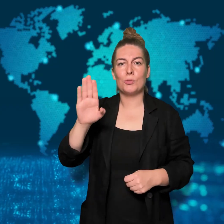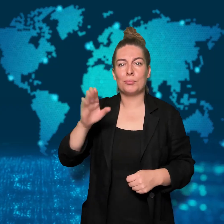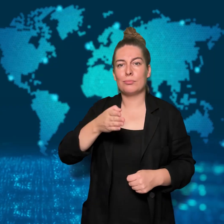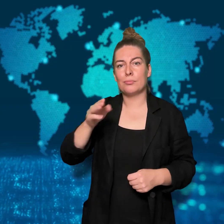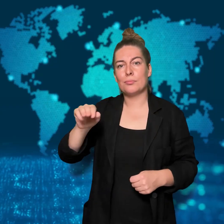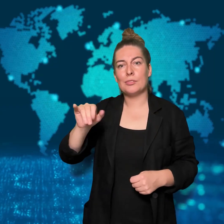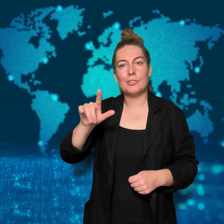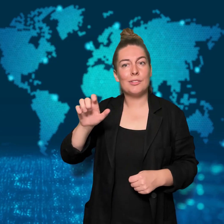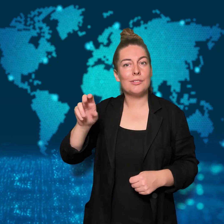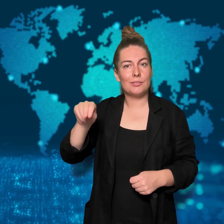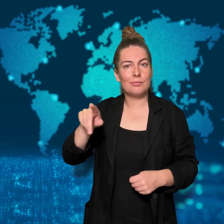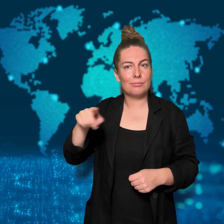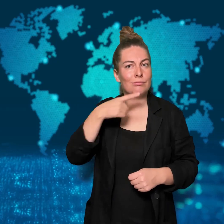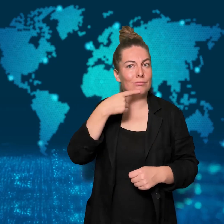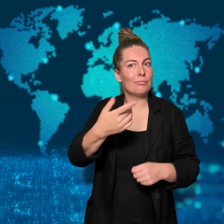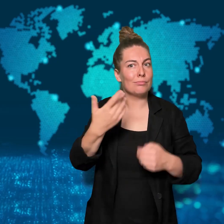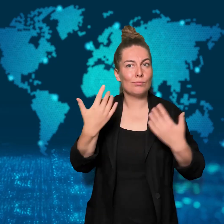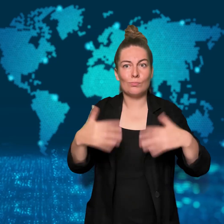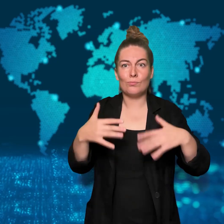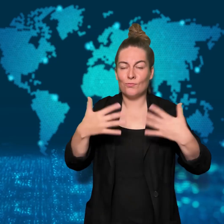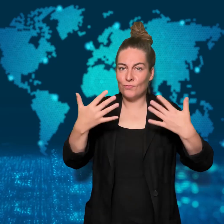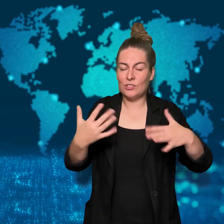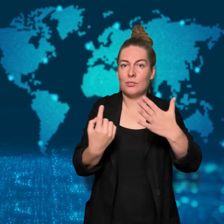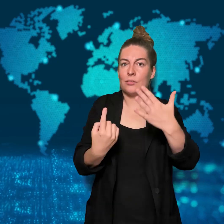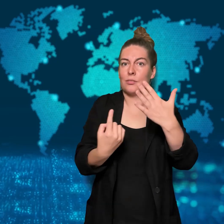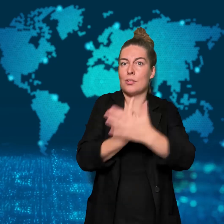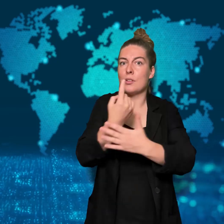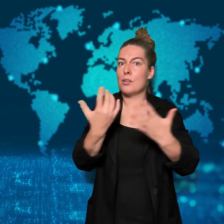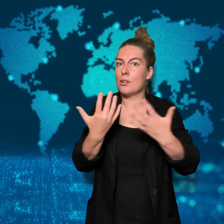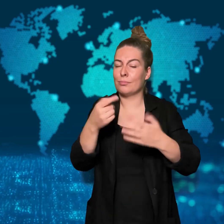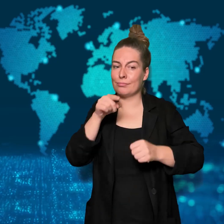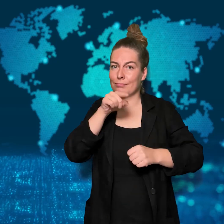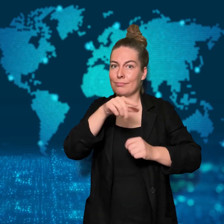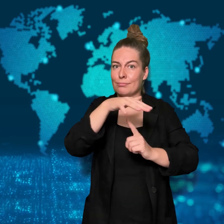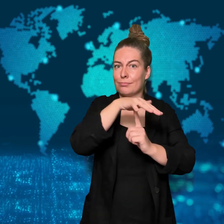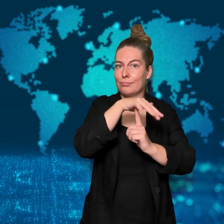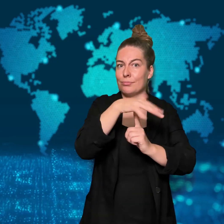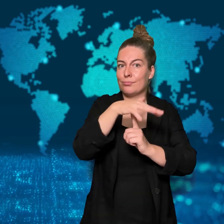The fighters were as close as 30 meters from the helicopter.